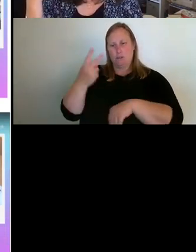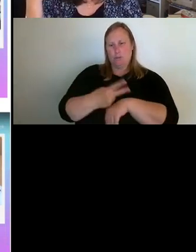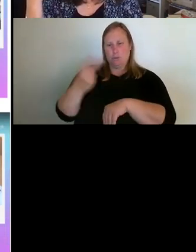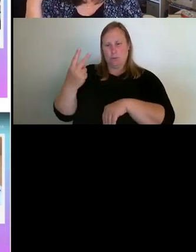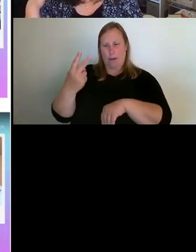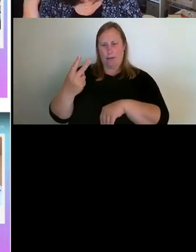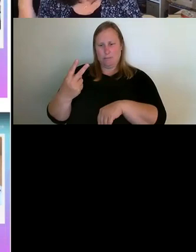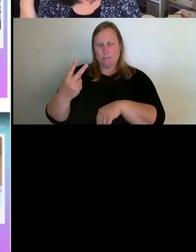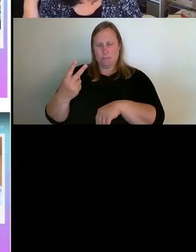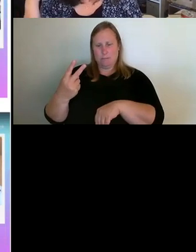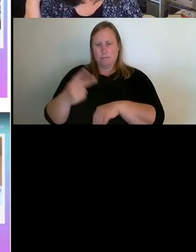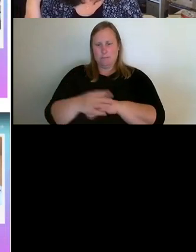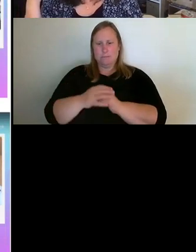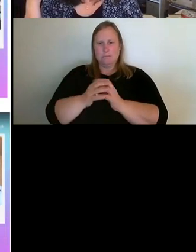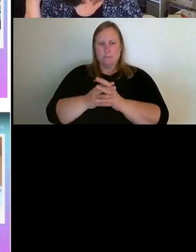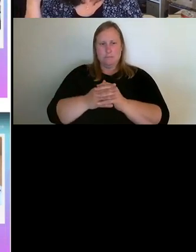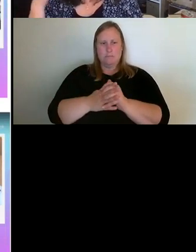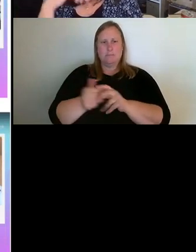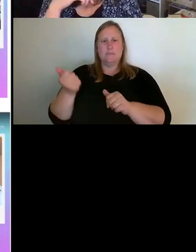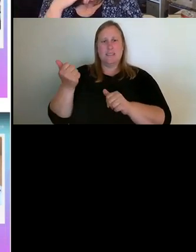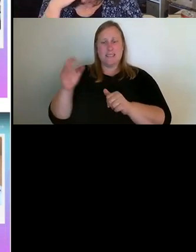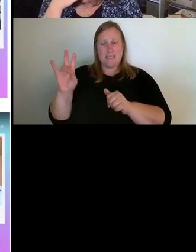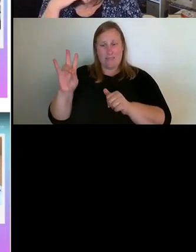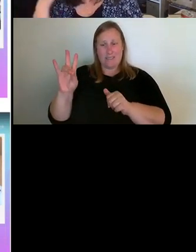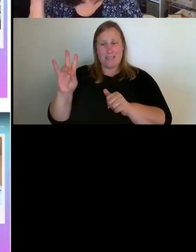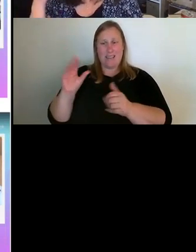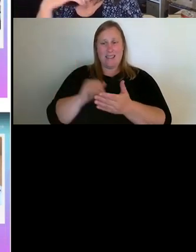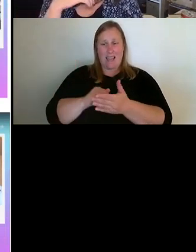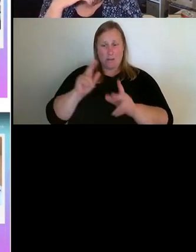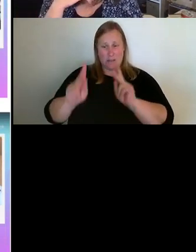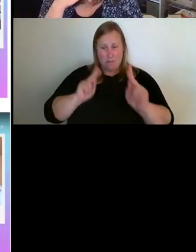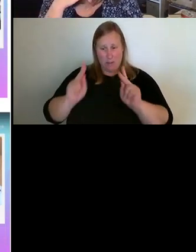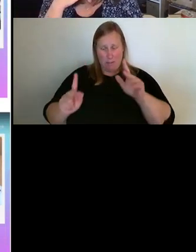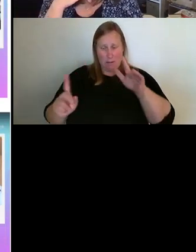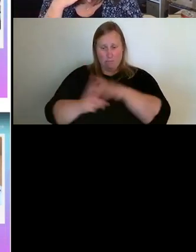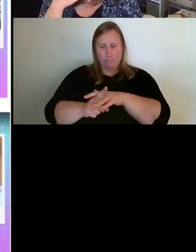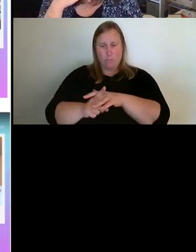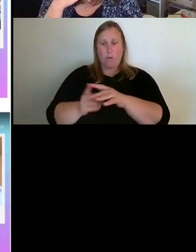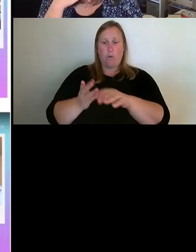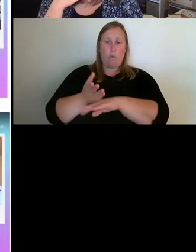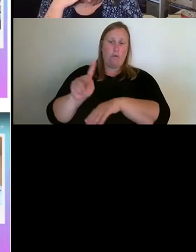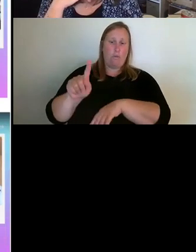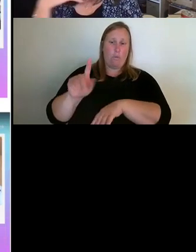17,000 attendees.